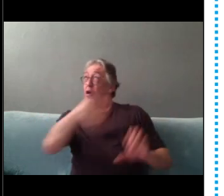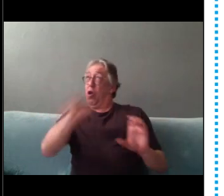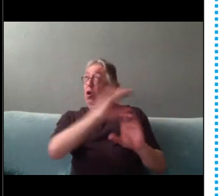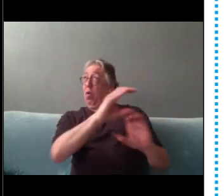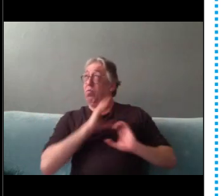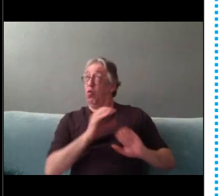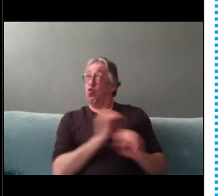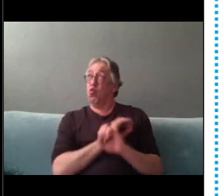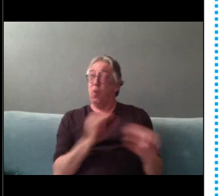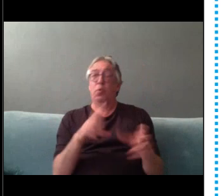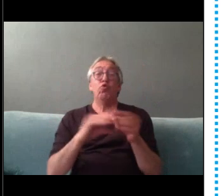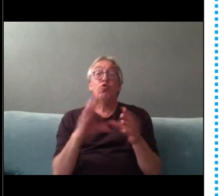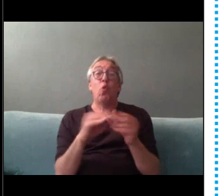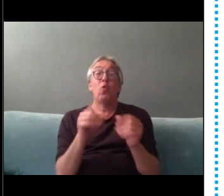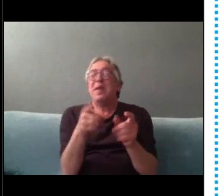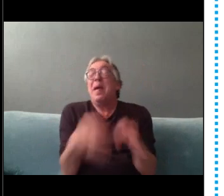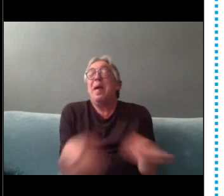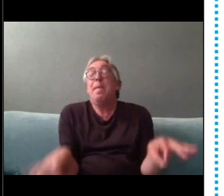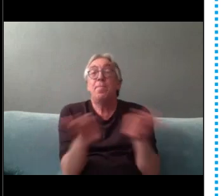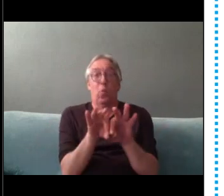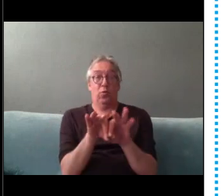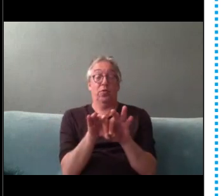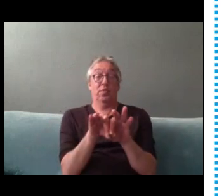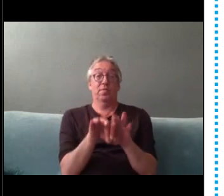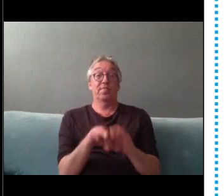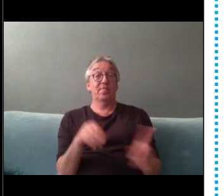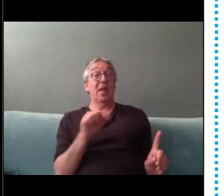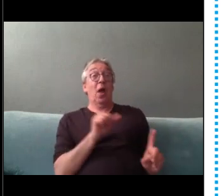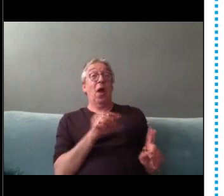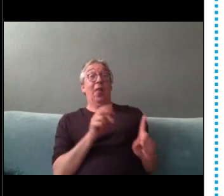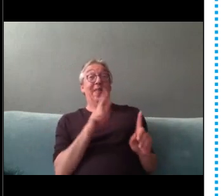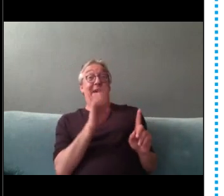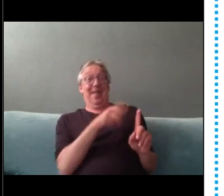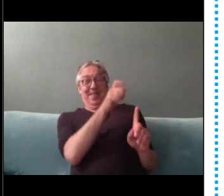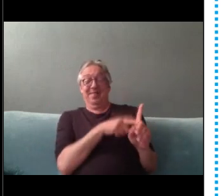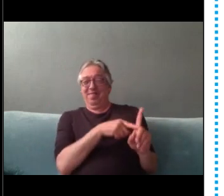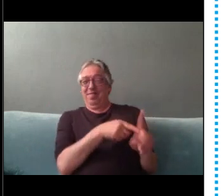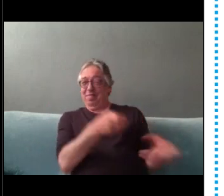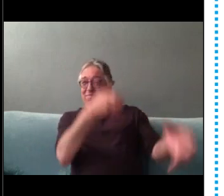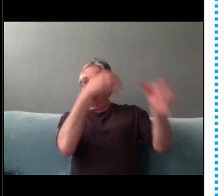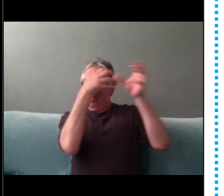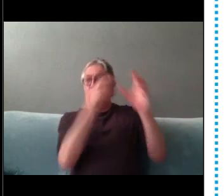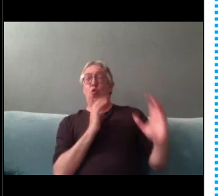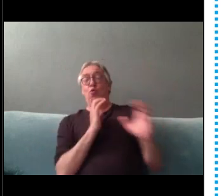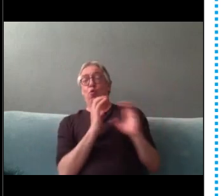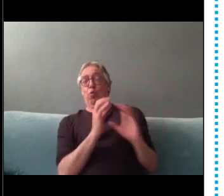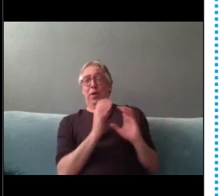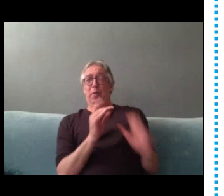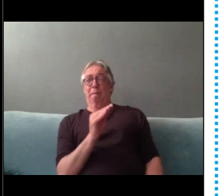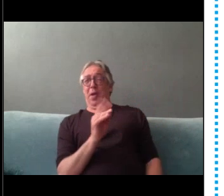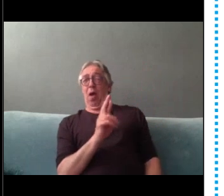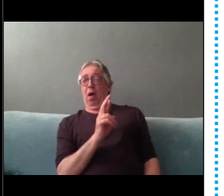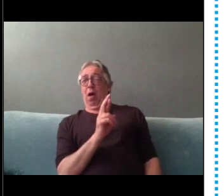André will agree with me. He's the communication expert In situations where your rights haven't been respected